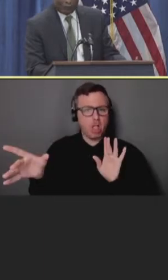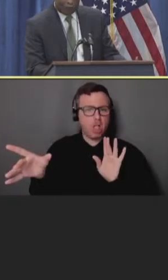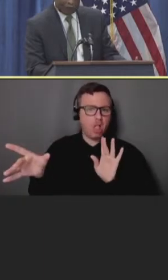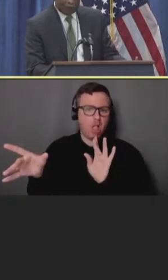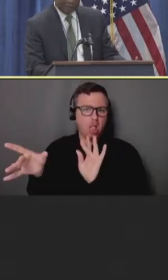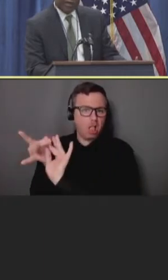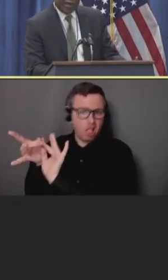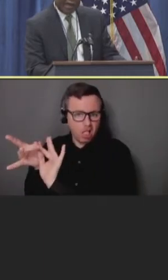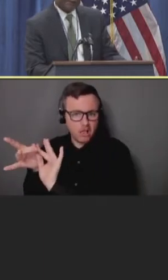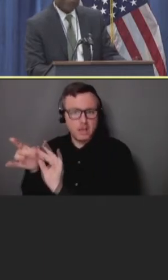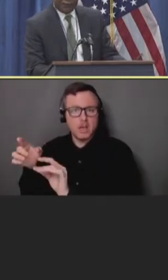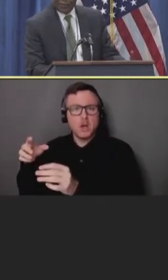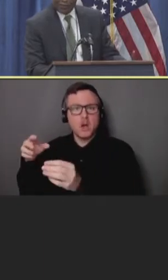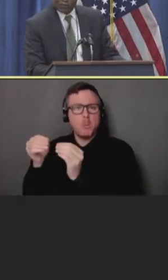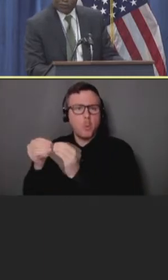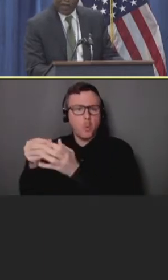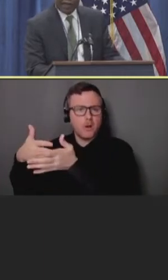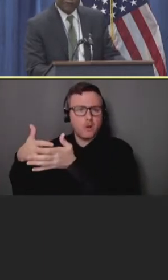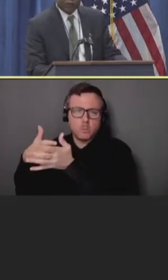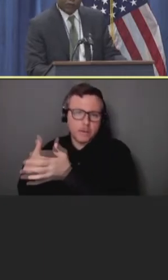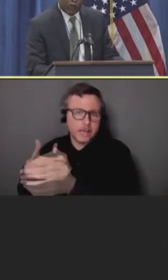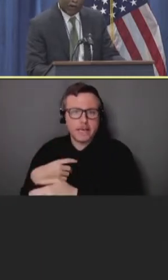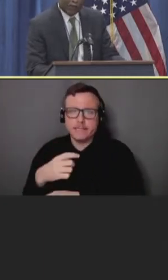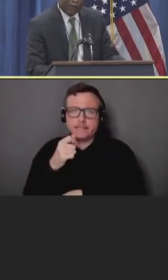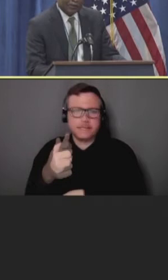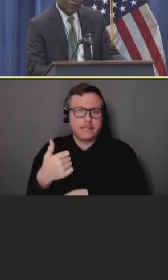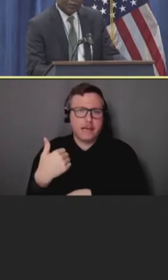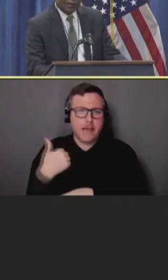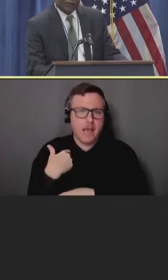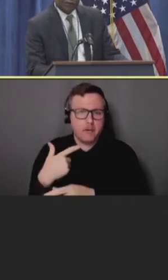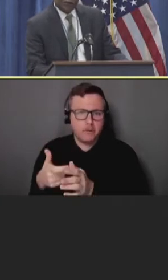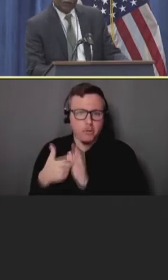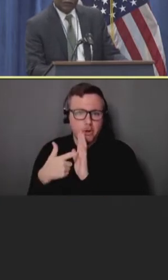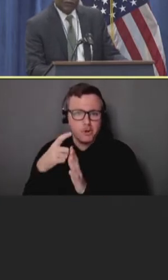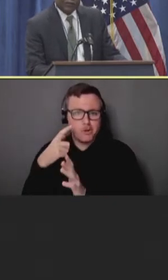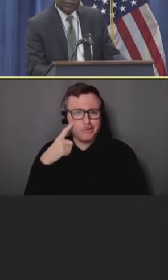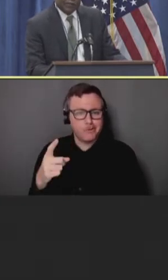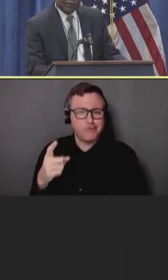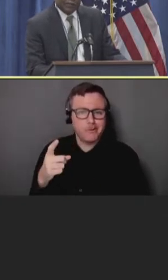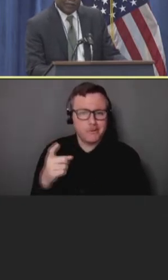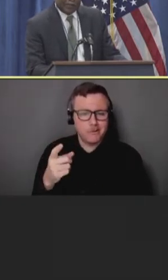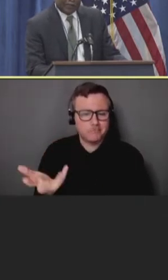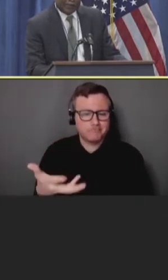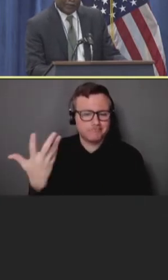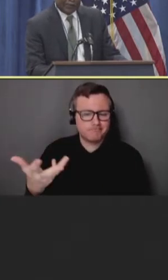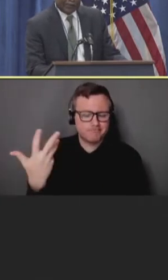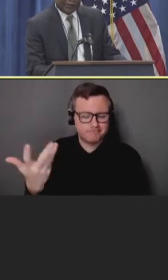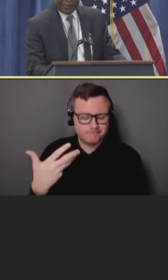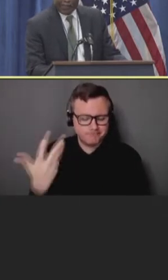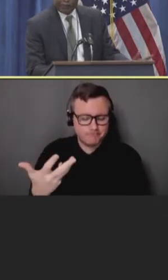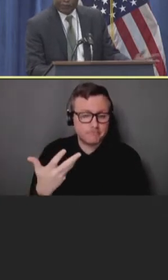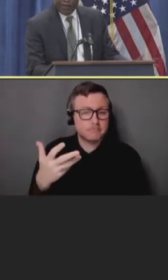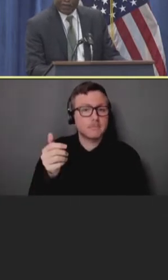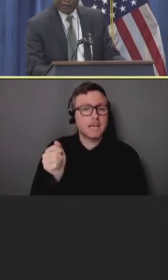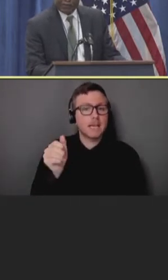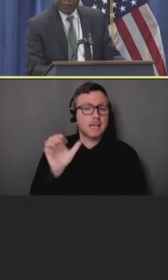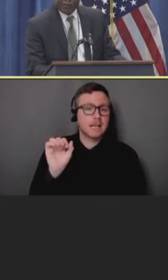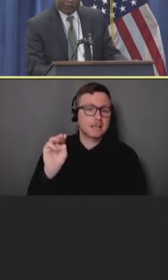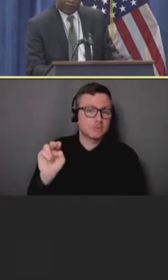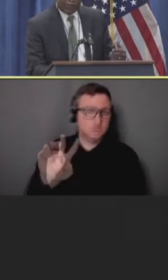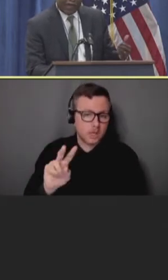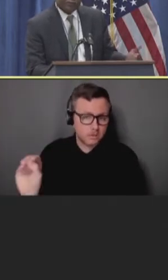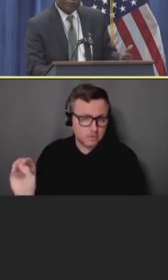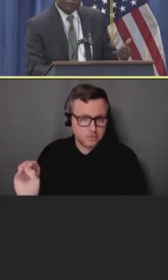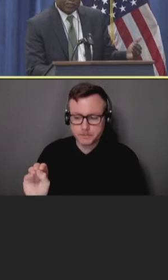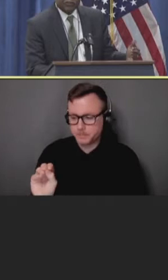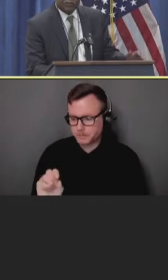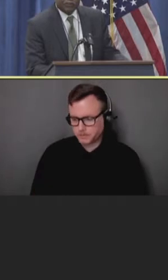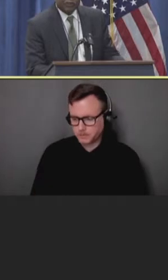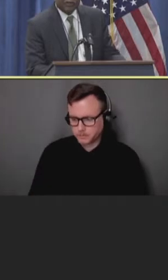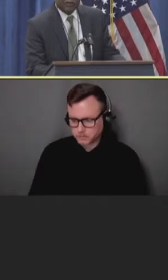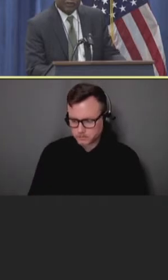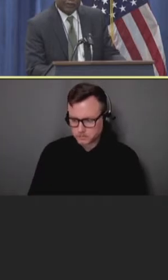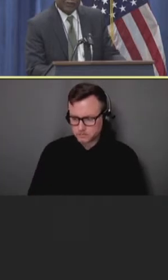didn't have the -- initially had the requirement for the ACAM2000. And so that was an issue that